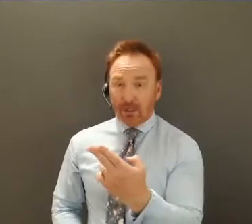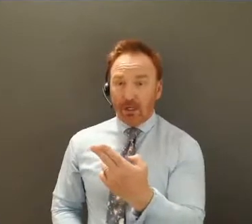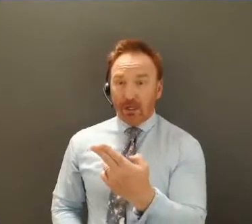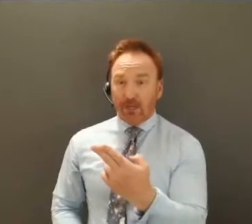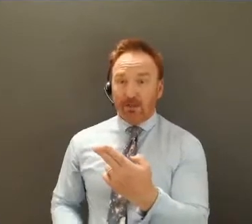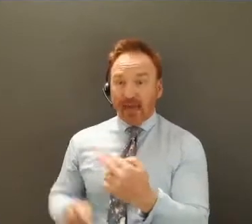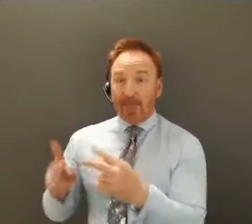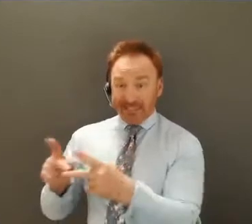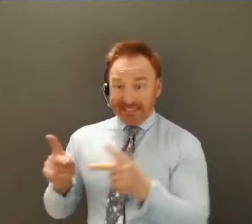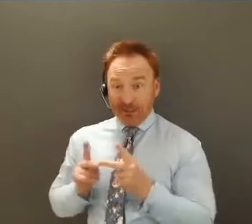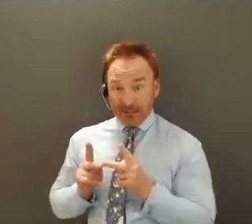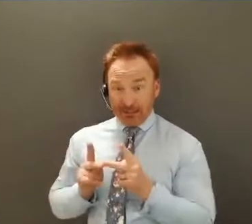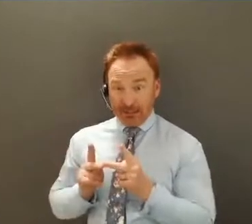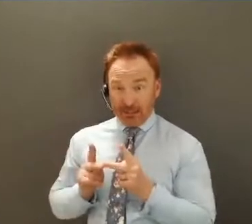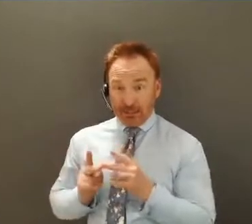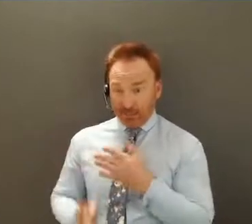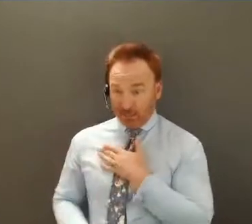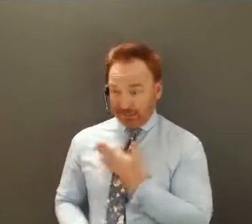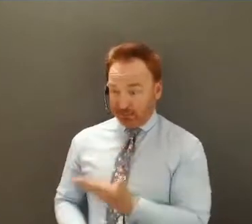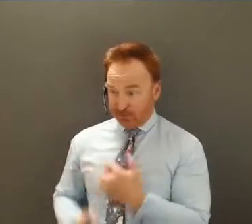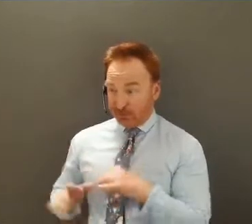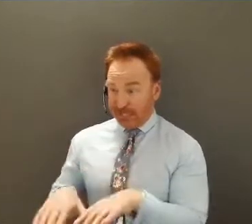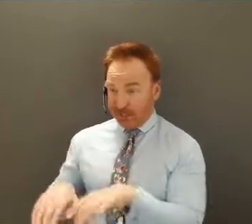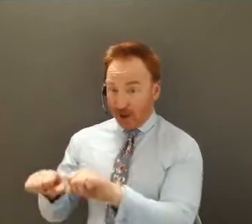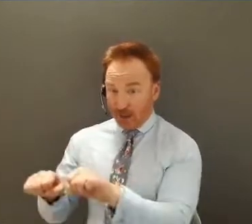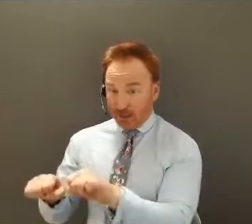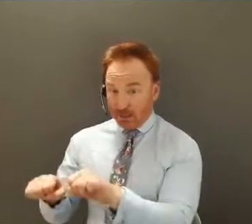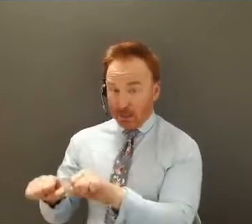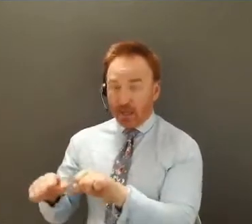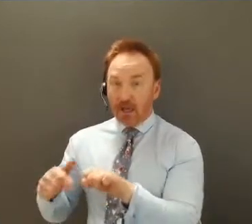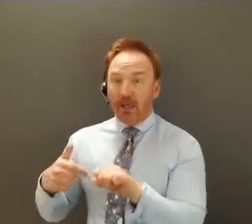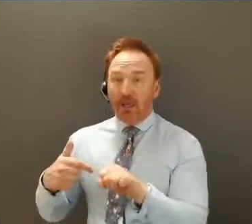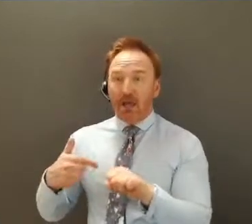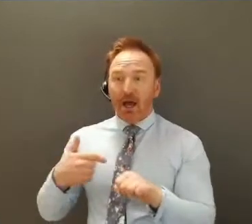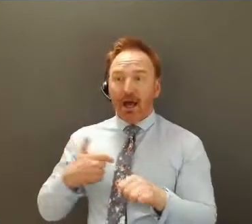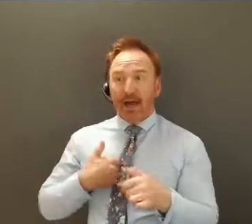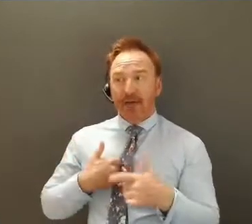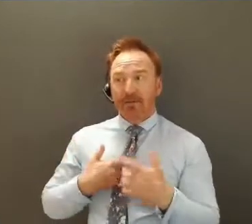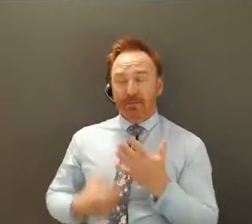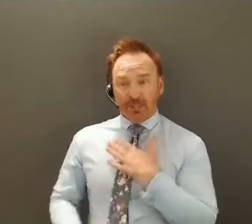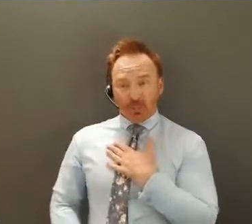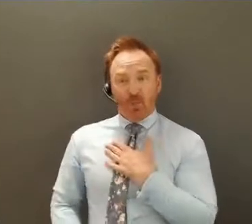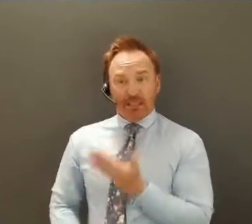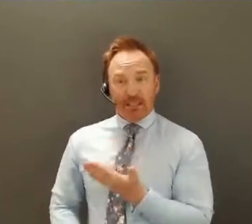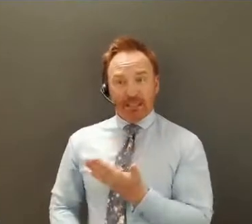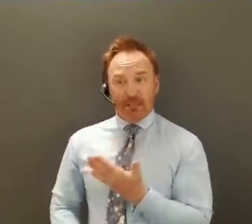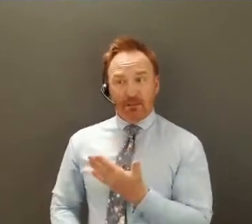are sharing information about traceability and what measures we need to put in place to keep